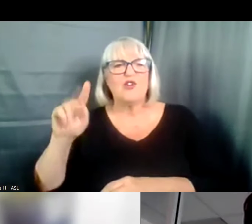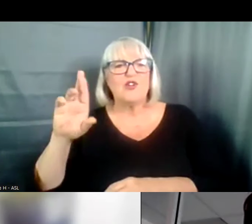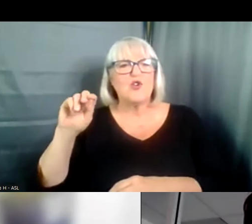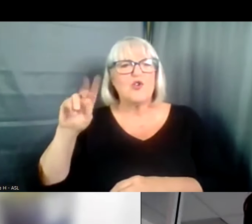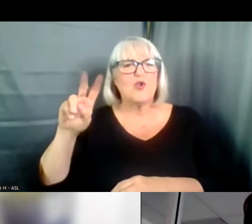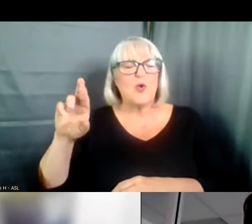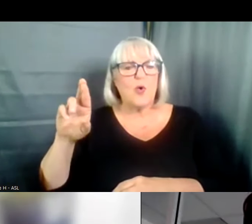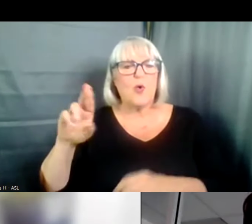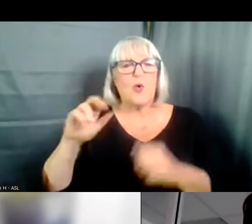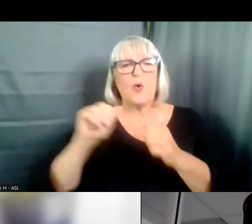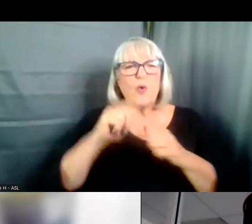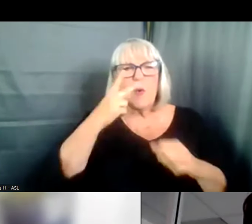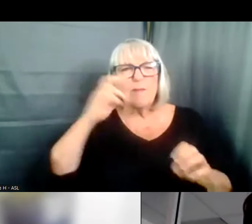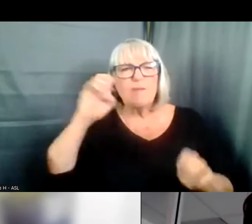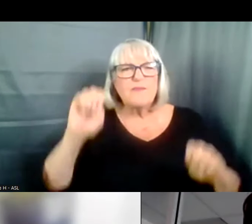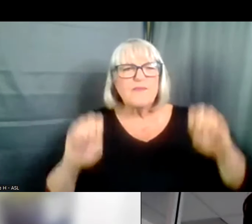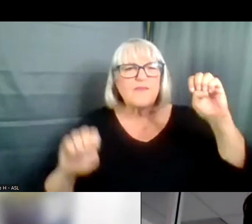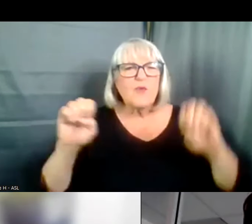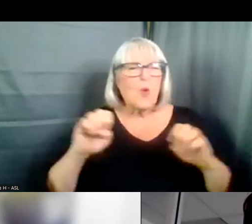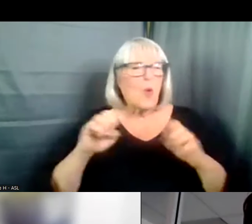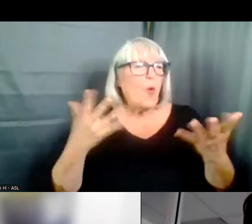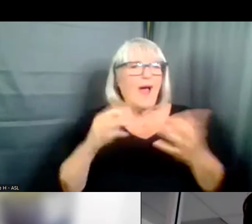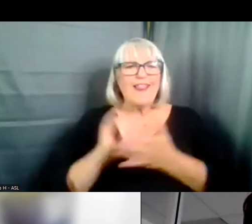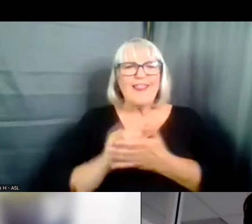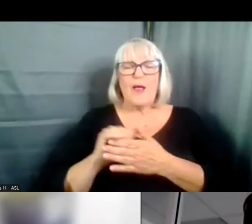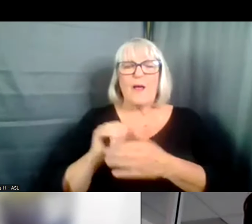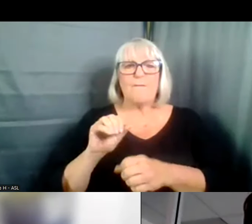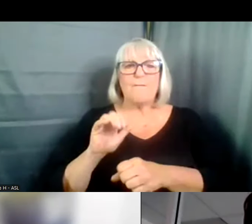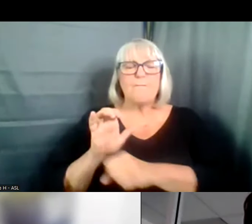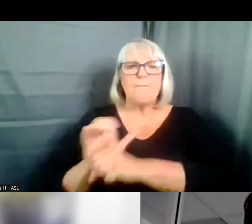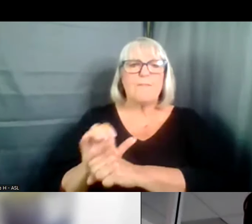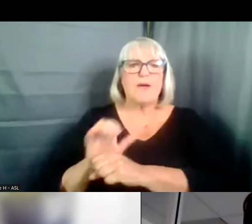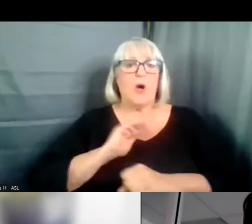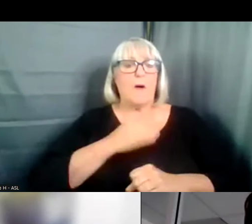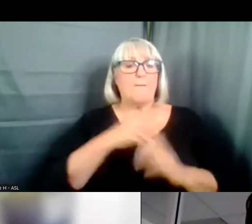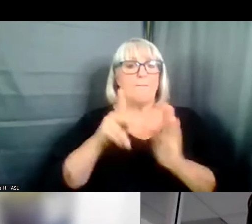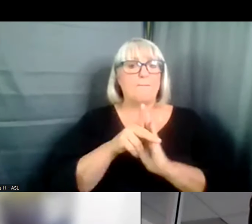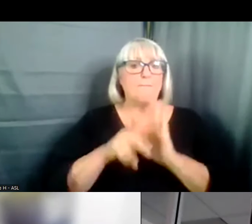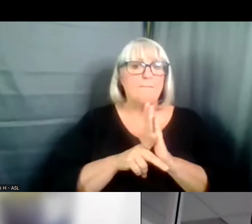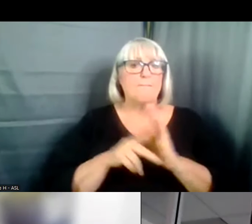start evaluating what kind of impact our policies and programs are having on improving